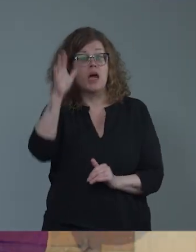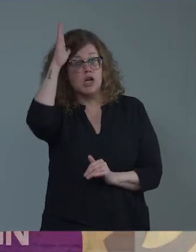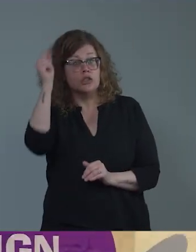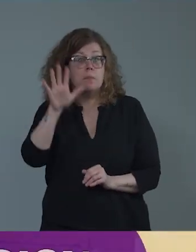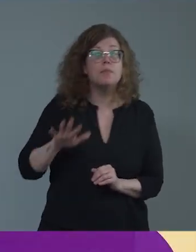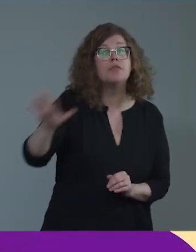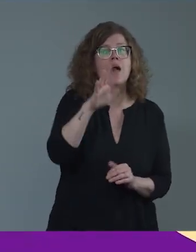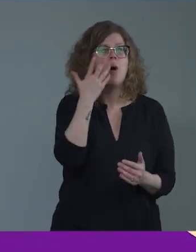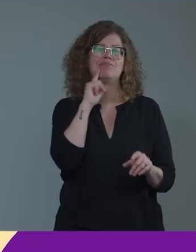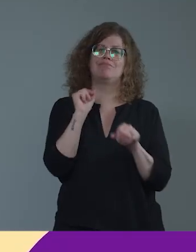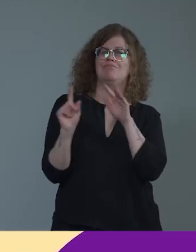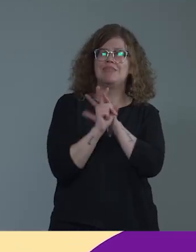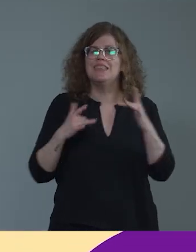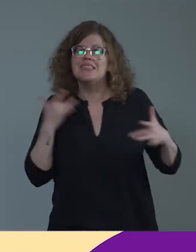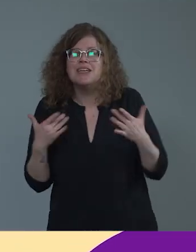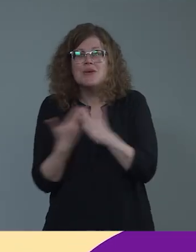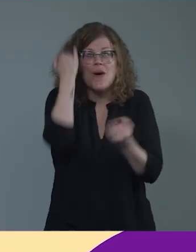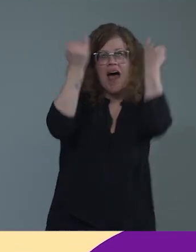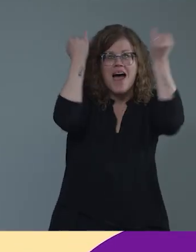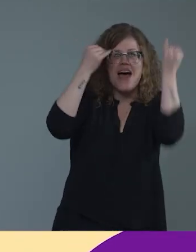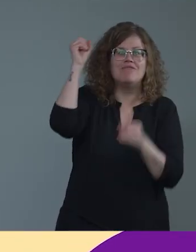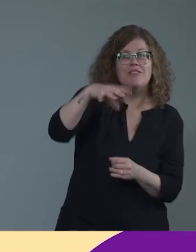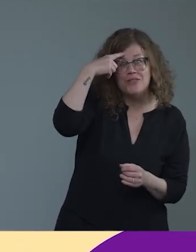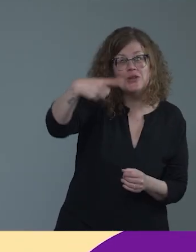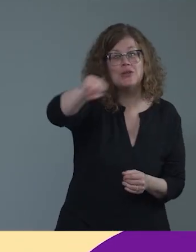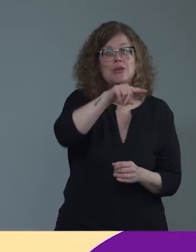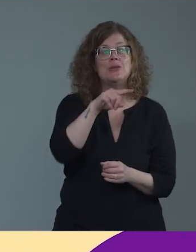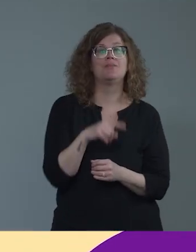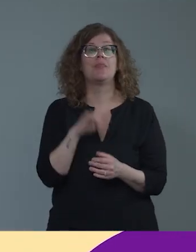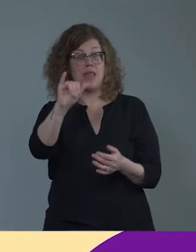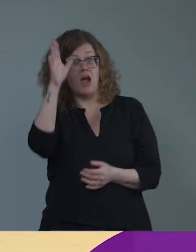Once the concept has been created, that's when you move into the implementation phase.